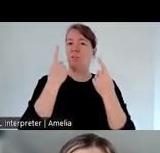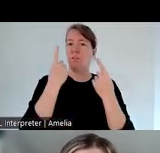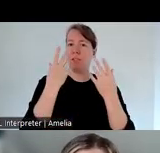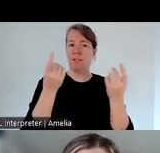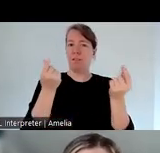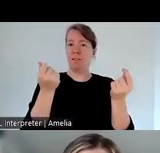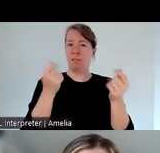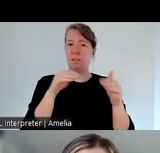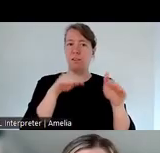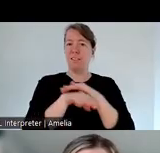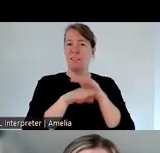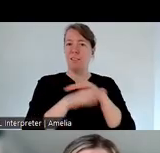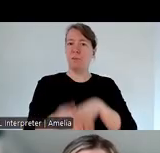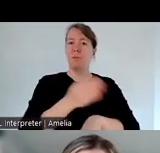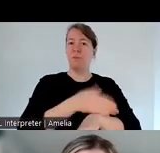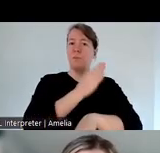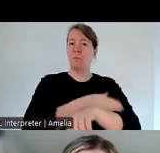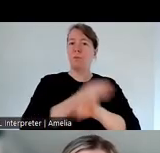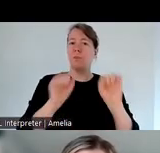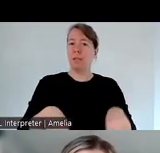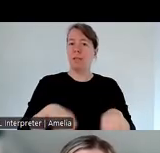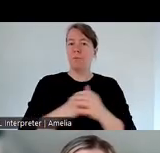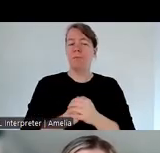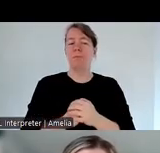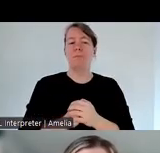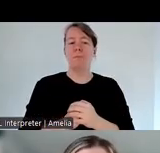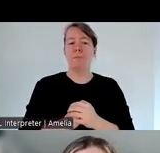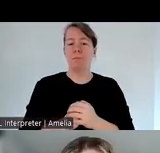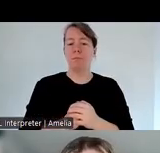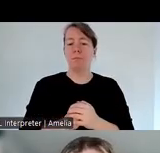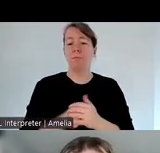Uh, and we were also pretty flexible with this chapter template, 08:12.000 → 08:16.000 so authors could modify it to make it work for them, they didn't have to